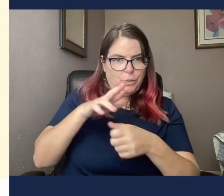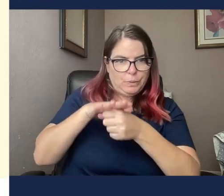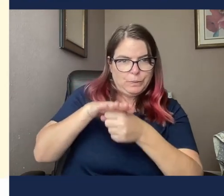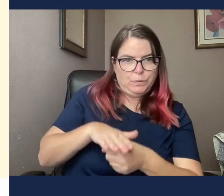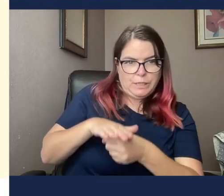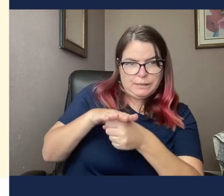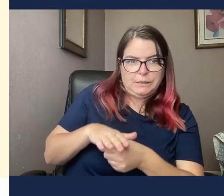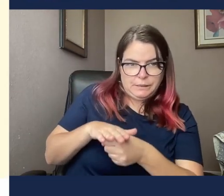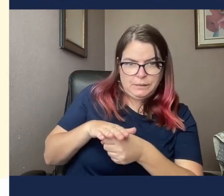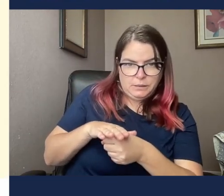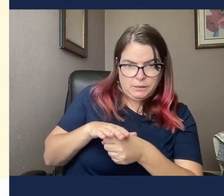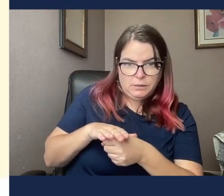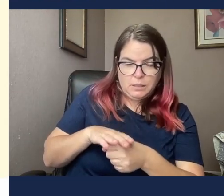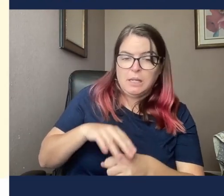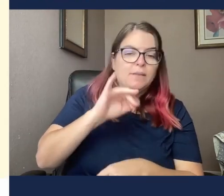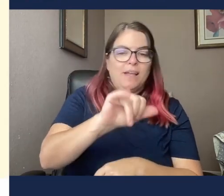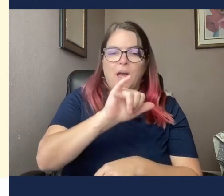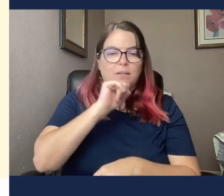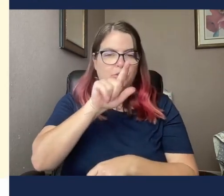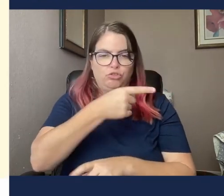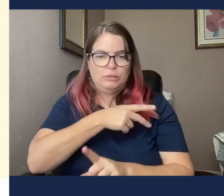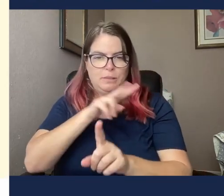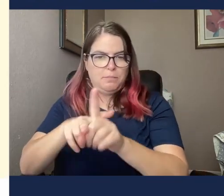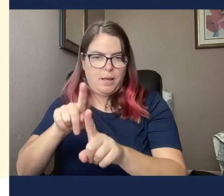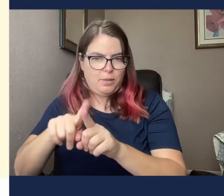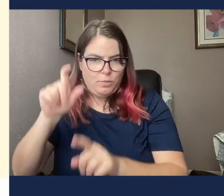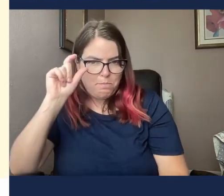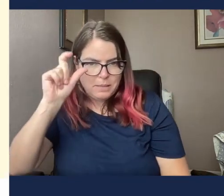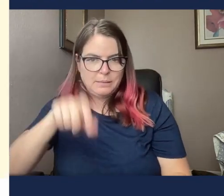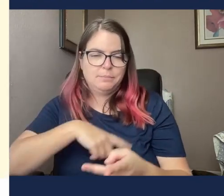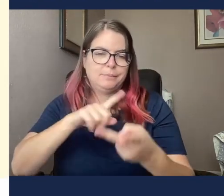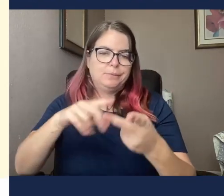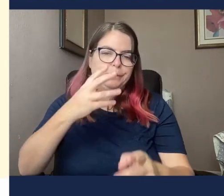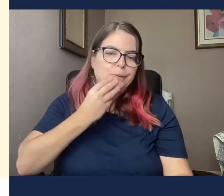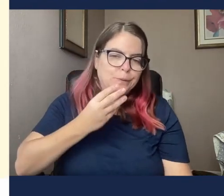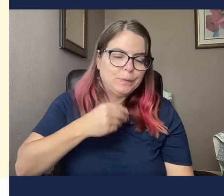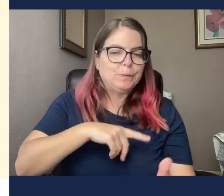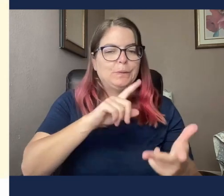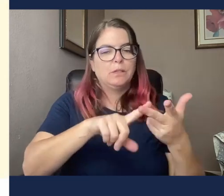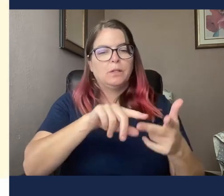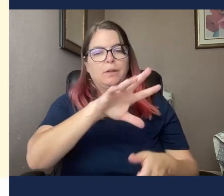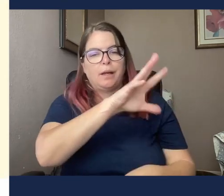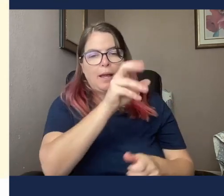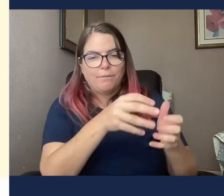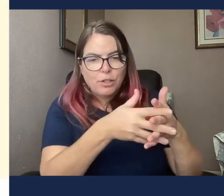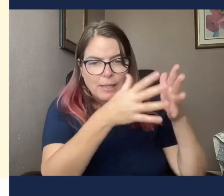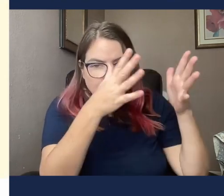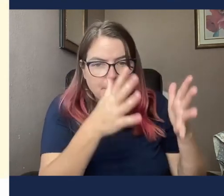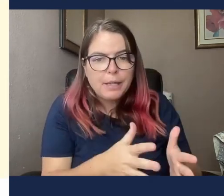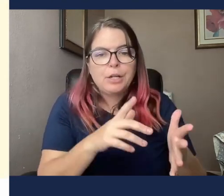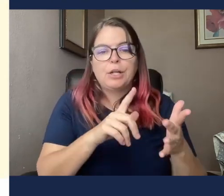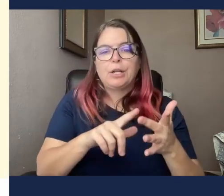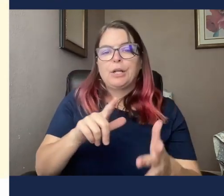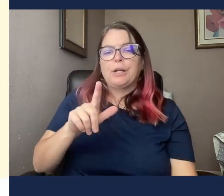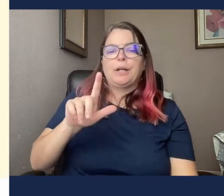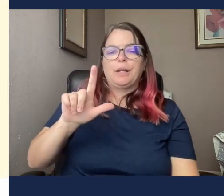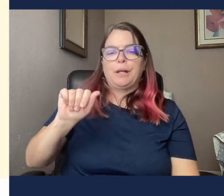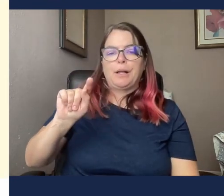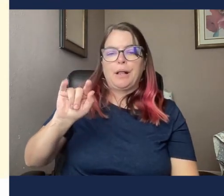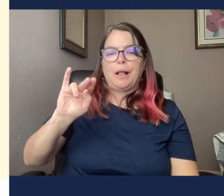were Muslims. In literature you find a plethora of books about the problems of Islam and Muslims. Very little is displayed about Muslims that is